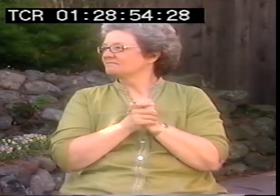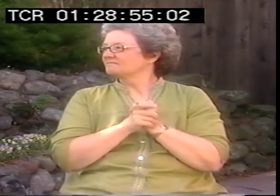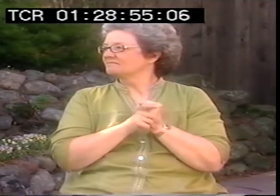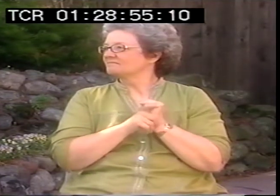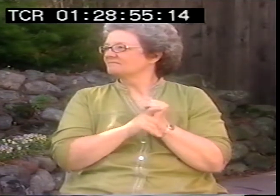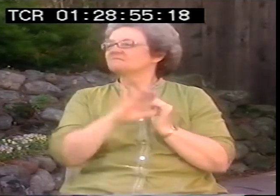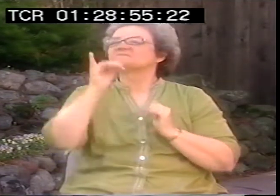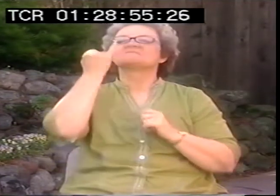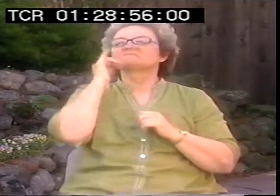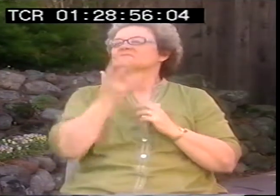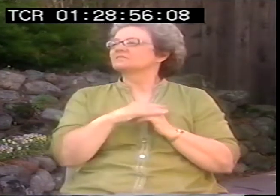OK.